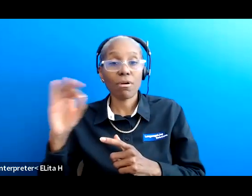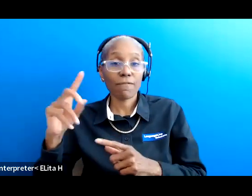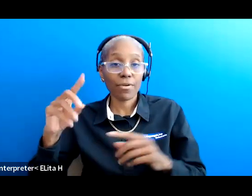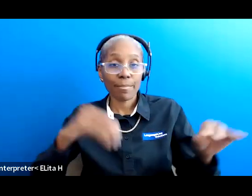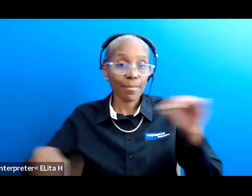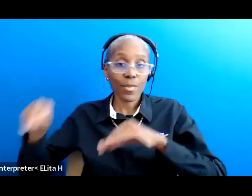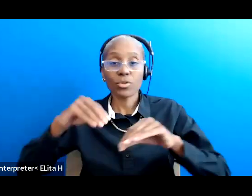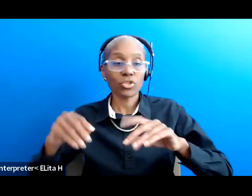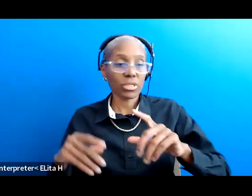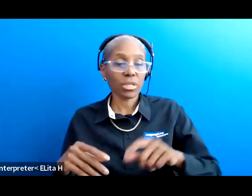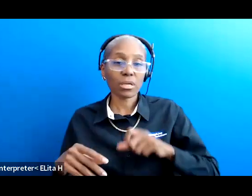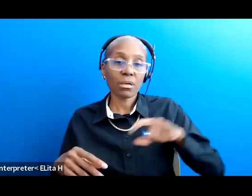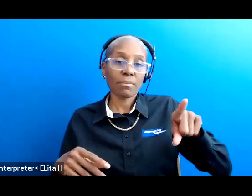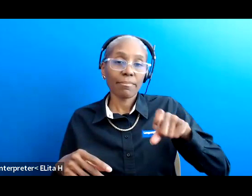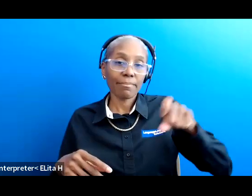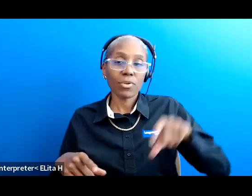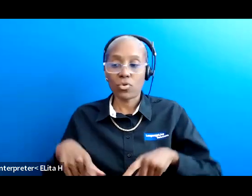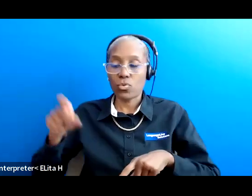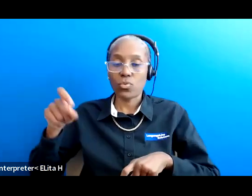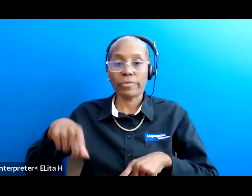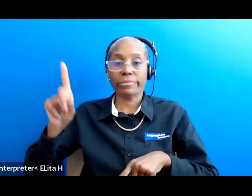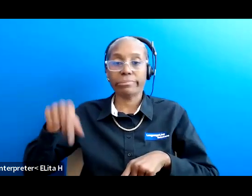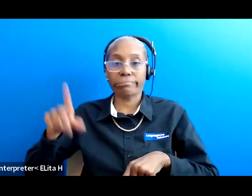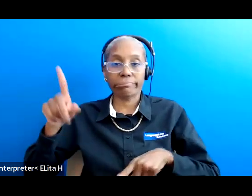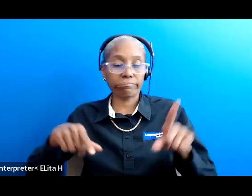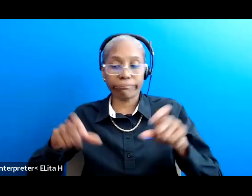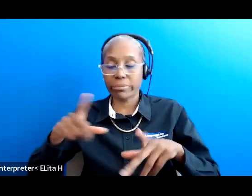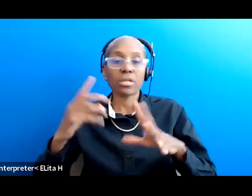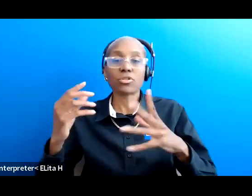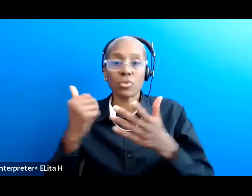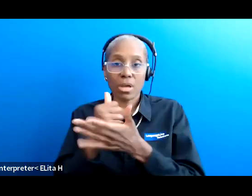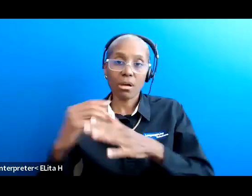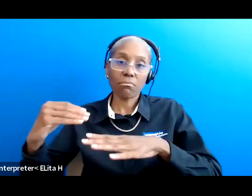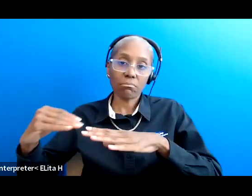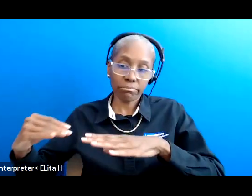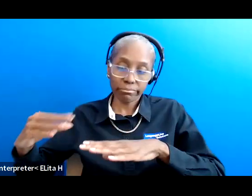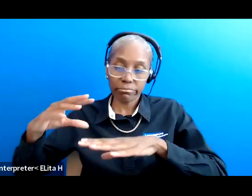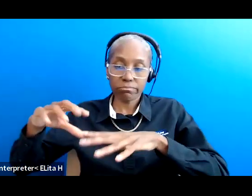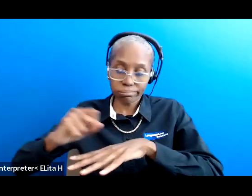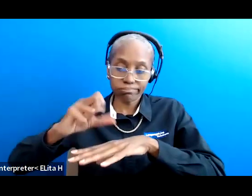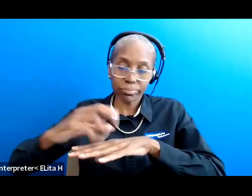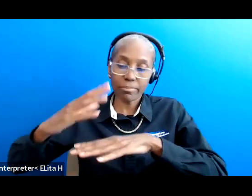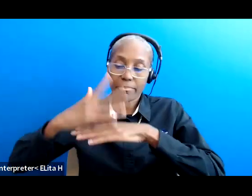If you have access to electrical stimulation that's been demonstrated to help with that blood flow.